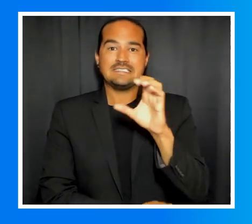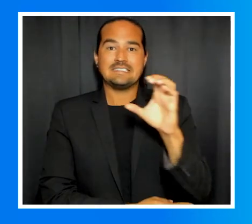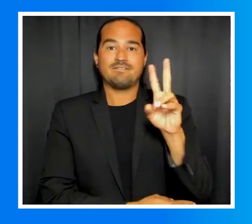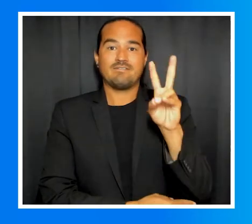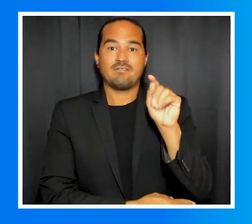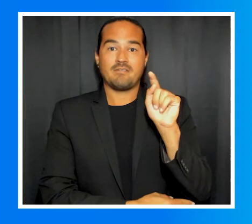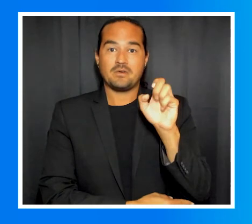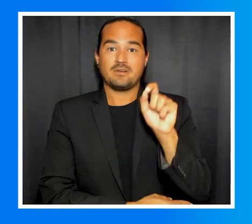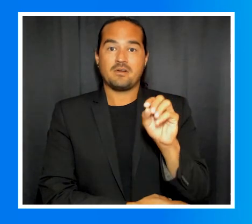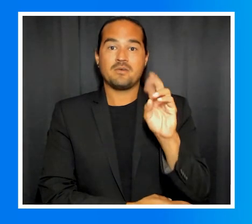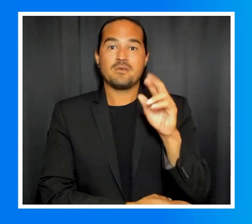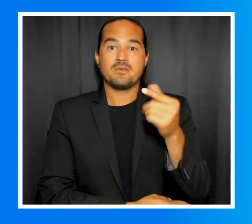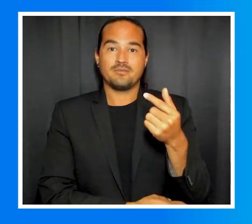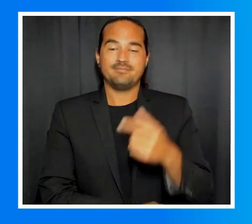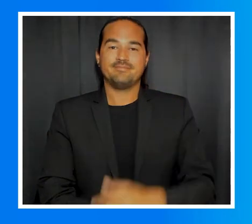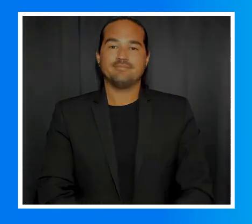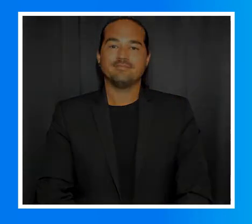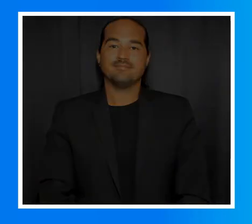Learn more at sccvote.org